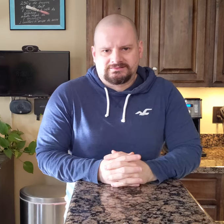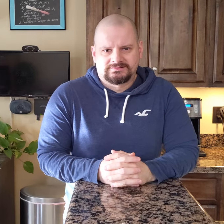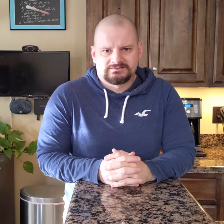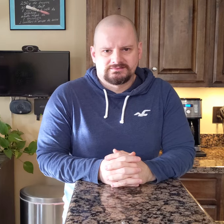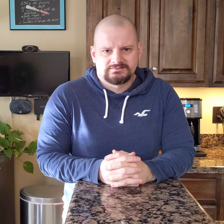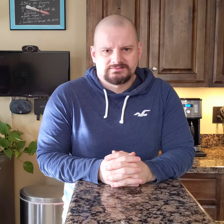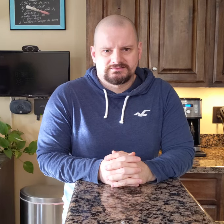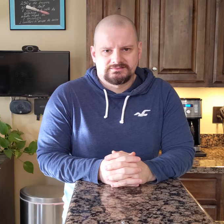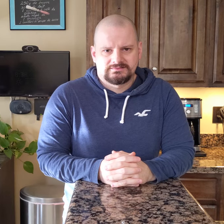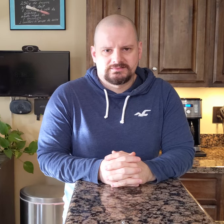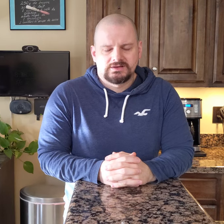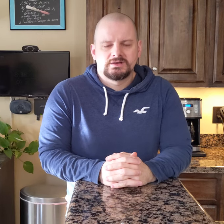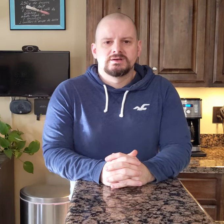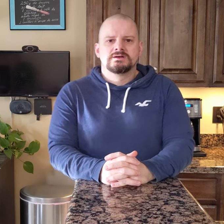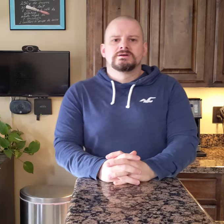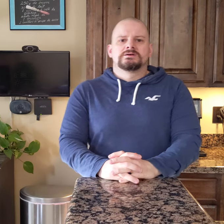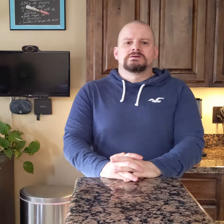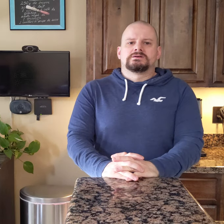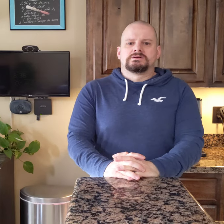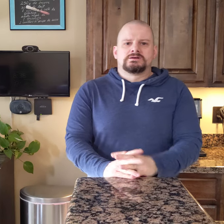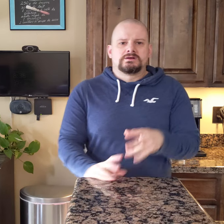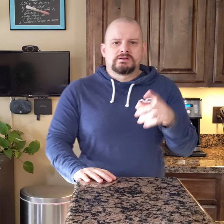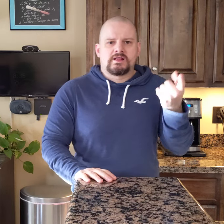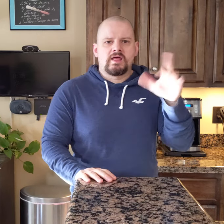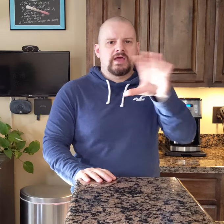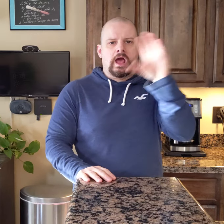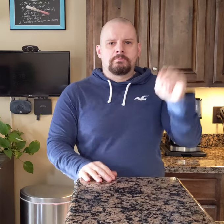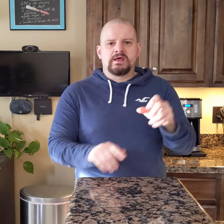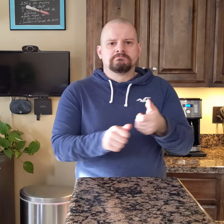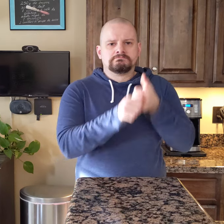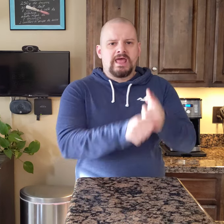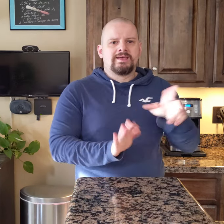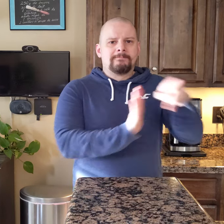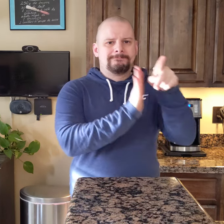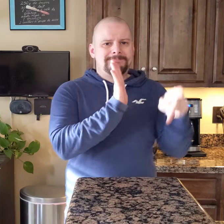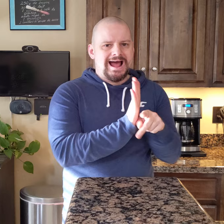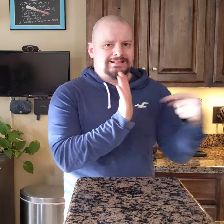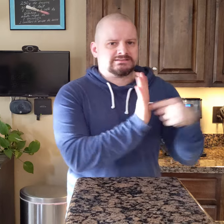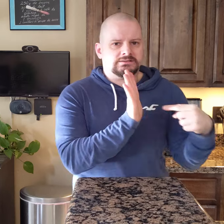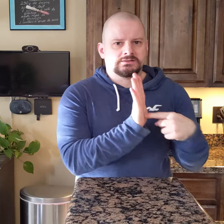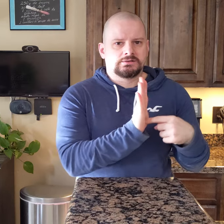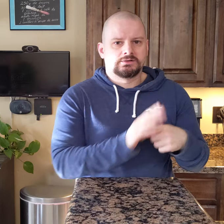The companies focus on policies.